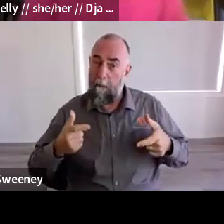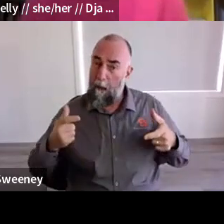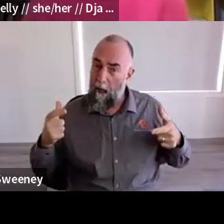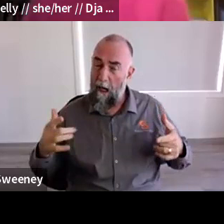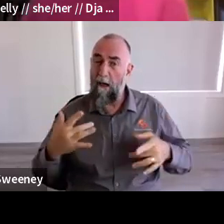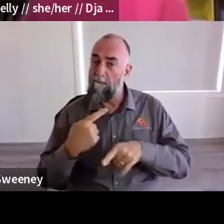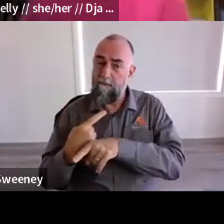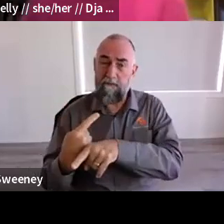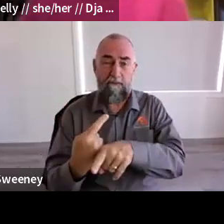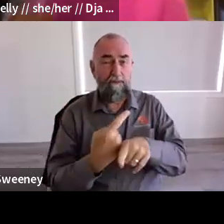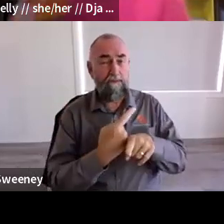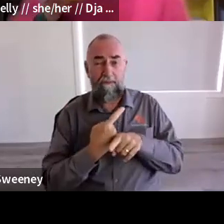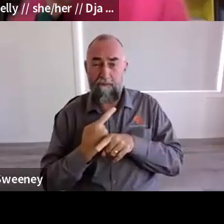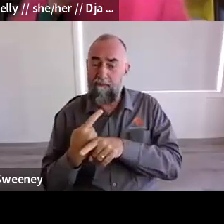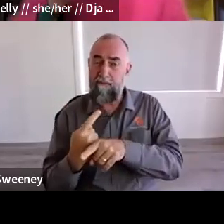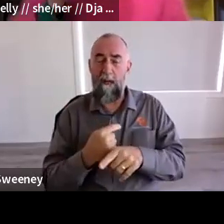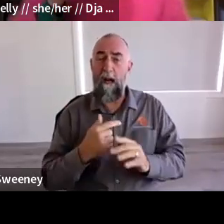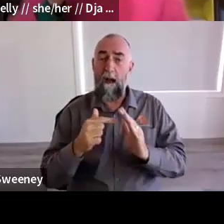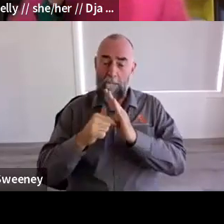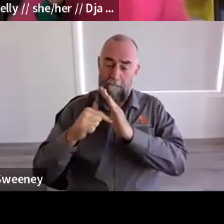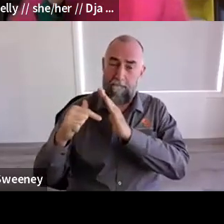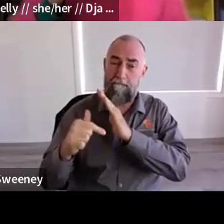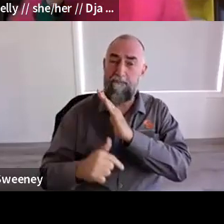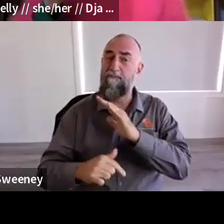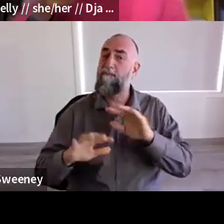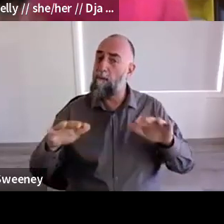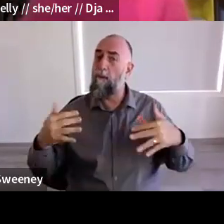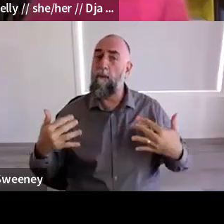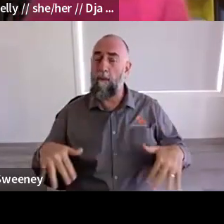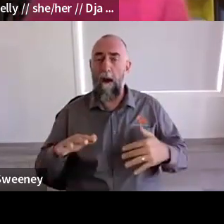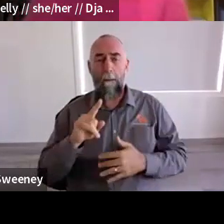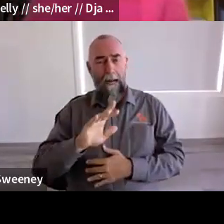Thank you so much, Alex. Yeah, I mean, it is - it's